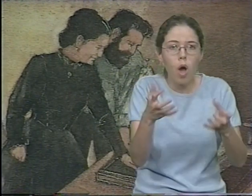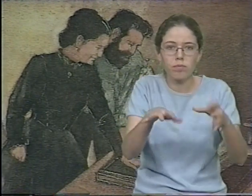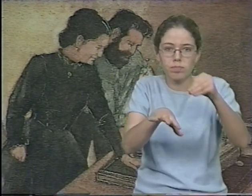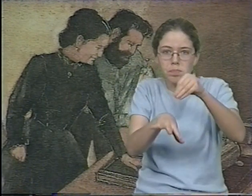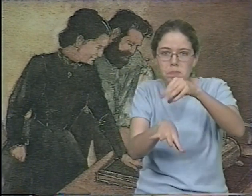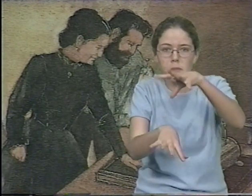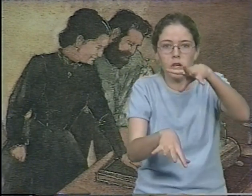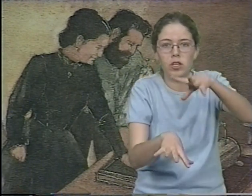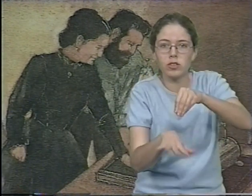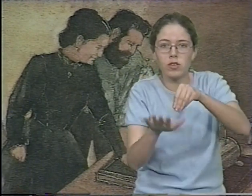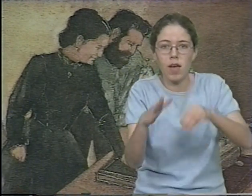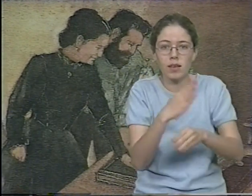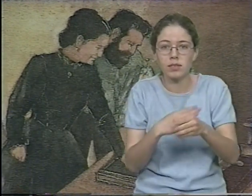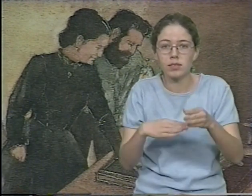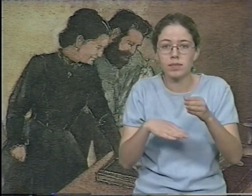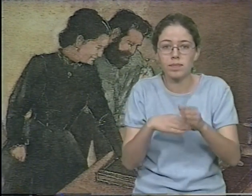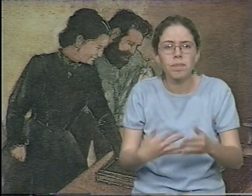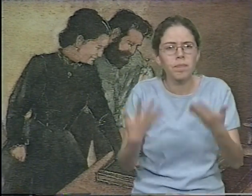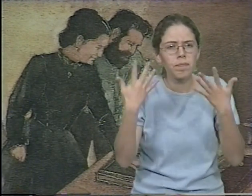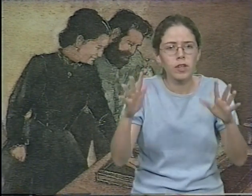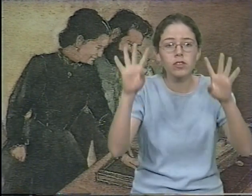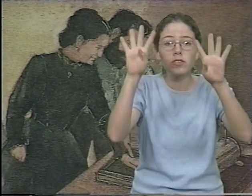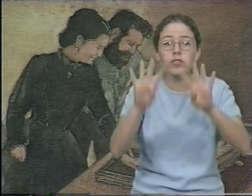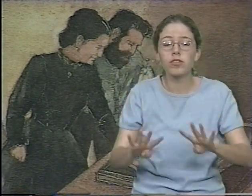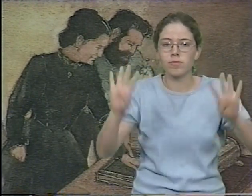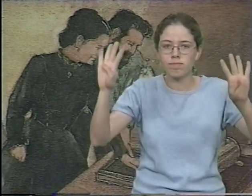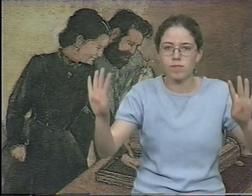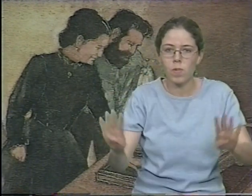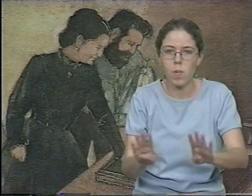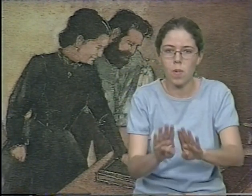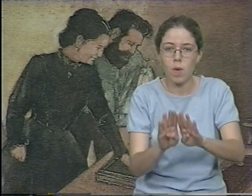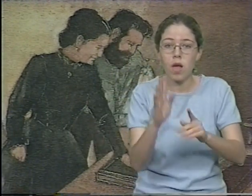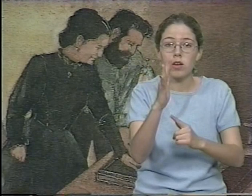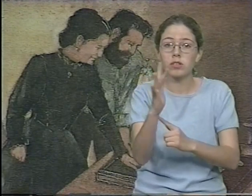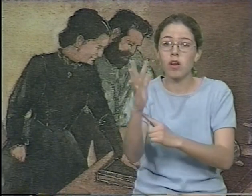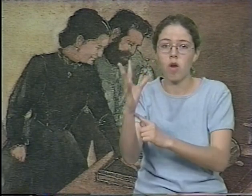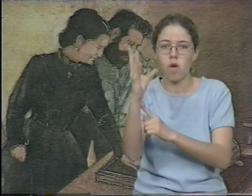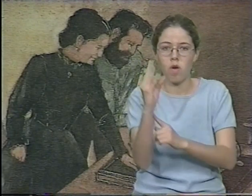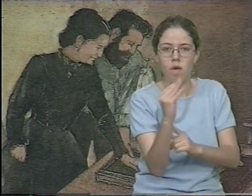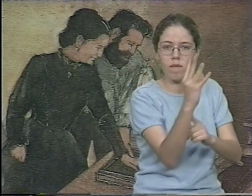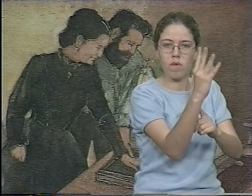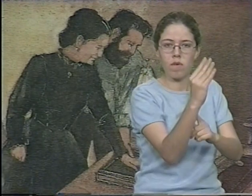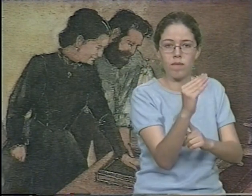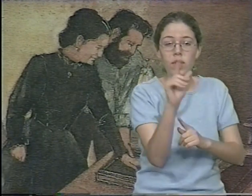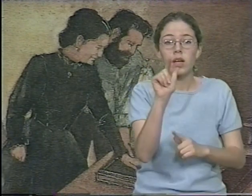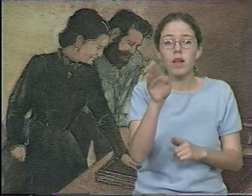to take pictures and told her not to move. He wanted to take a picture of her hand.